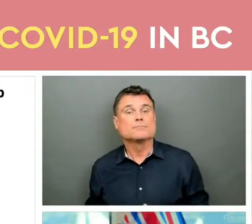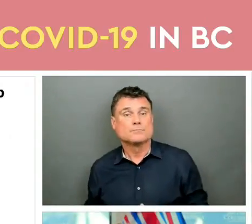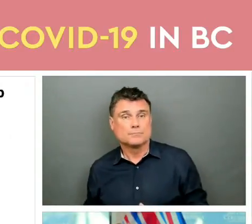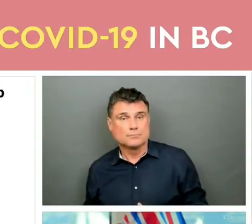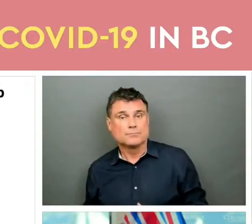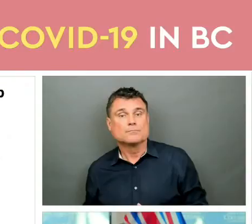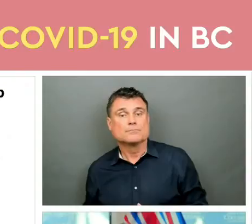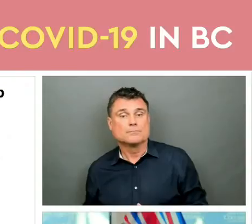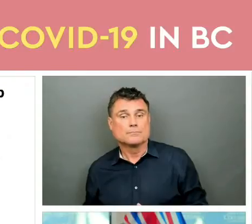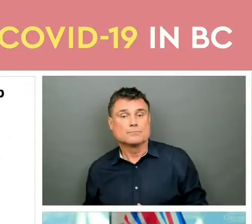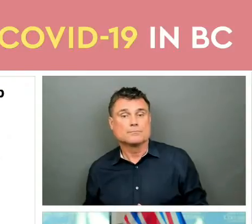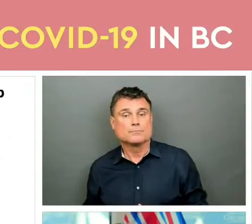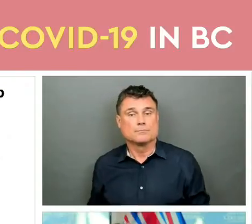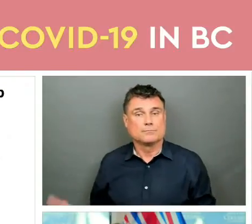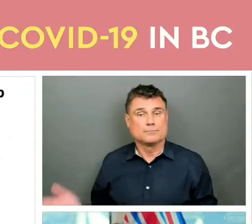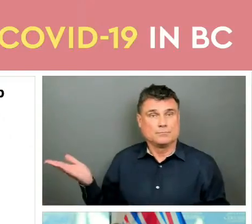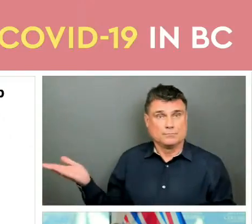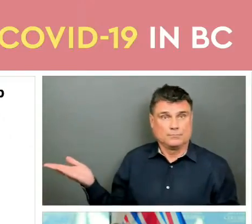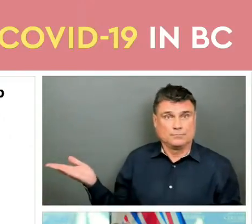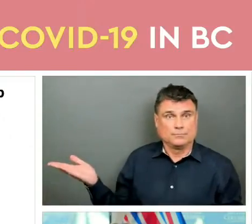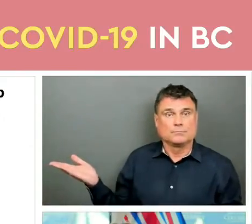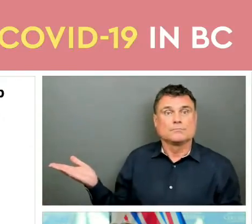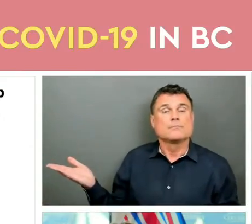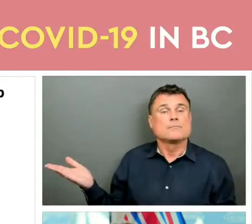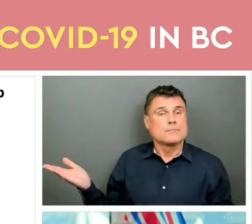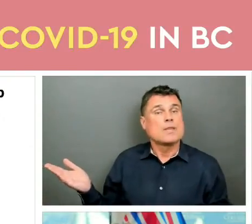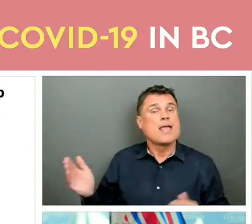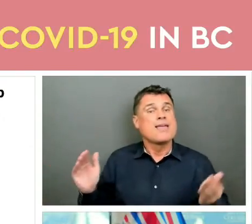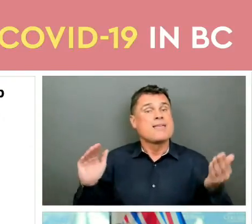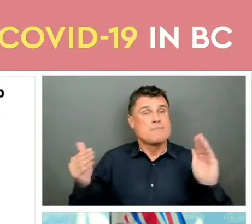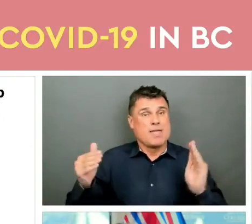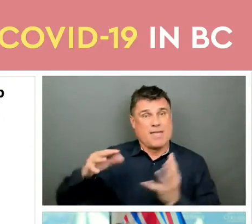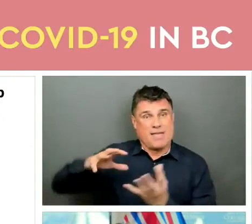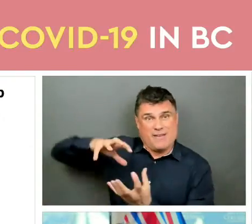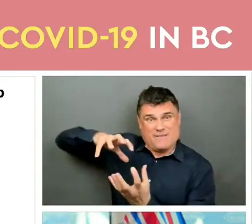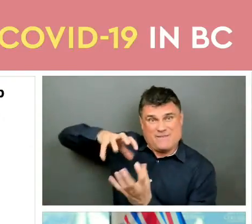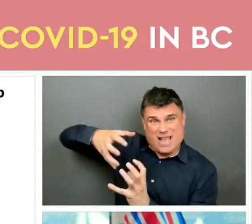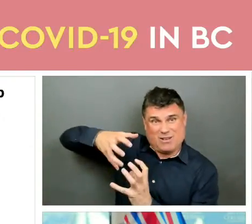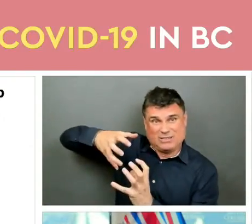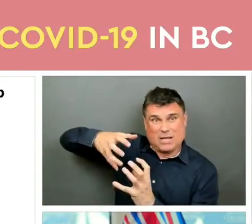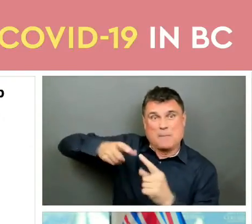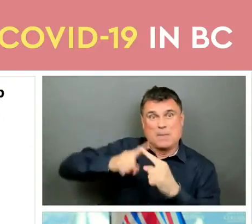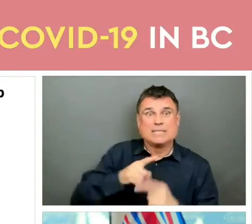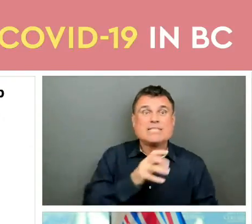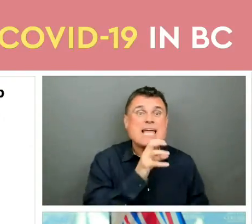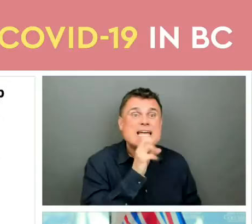concern and age, so putting those two things together, what we see